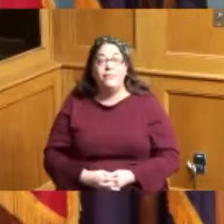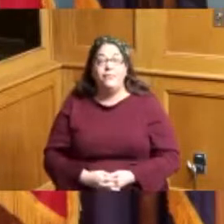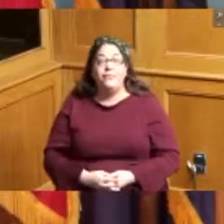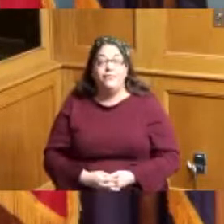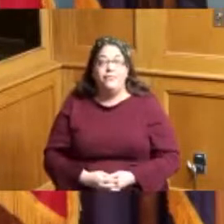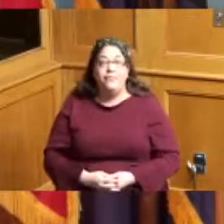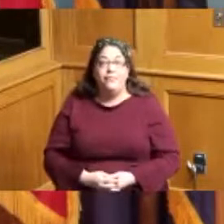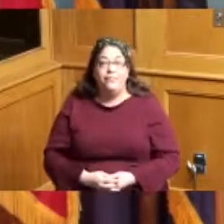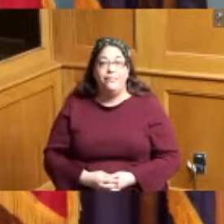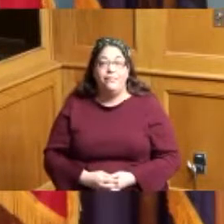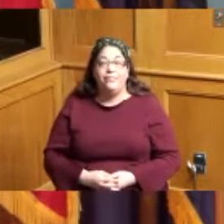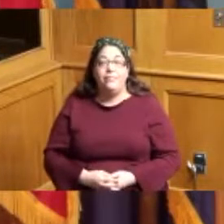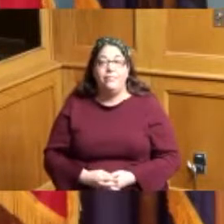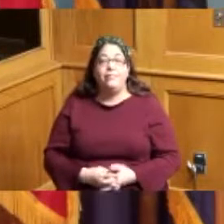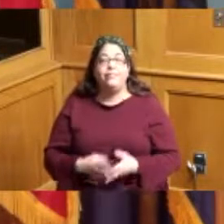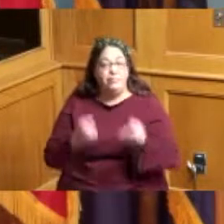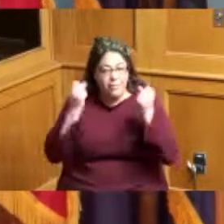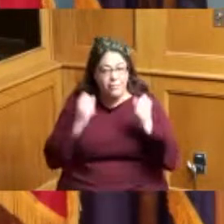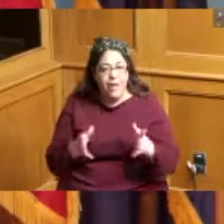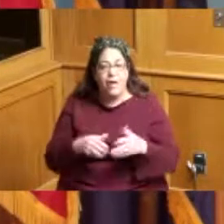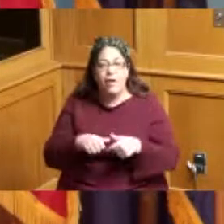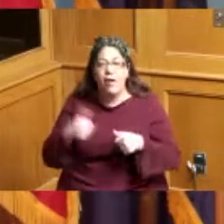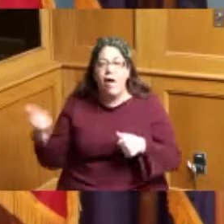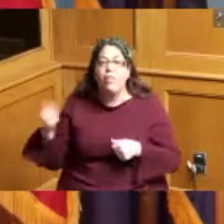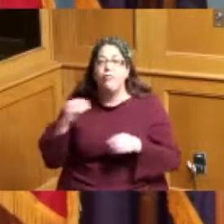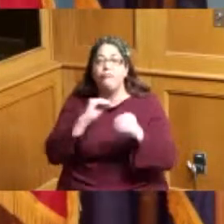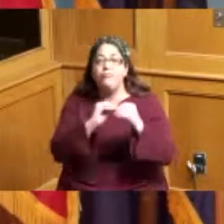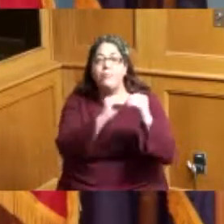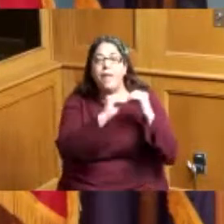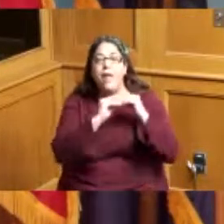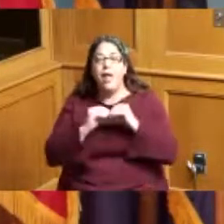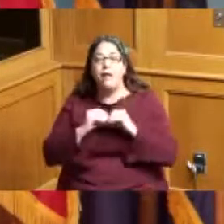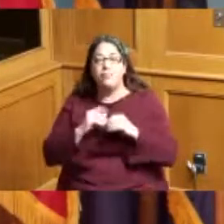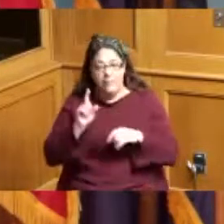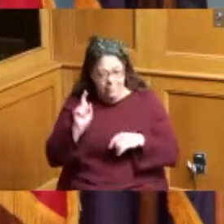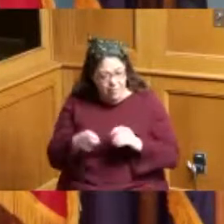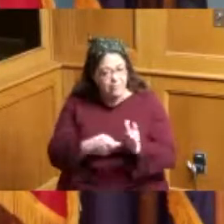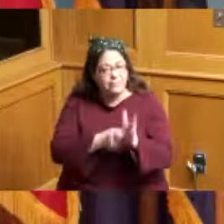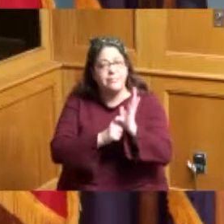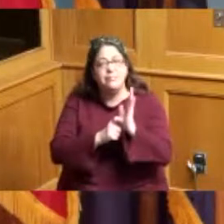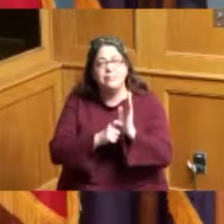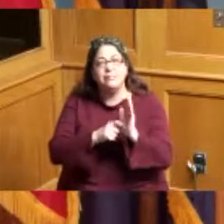there are a number of other repairs that have to take place at Paul Brown Stadium that will be on